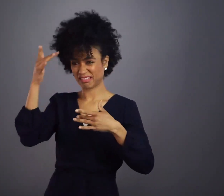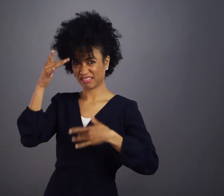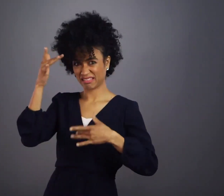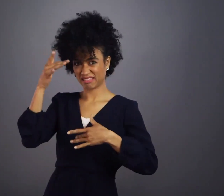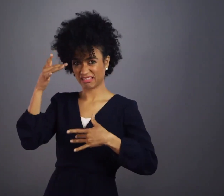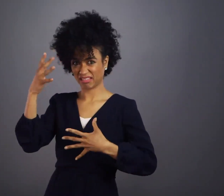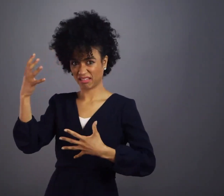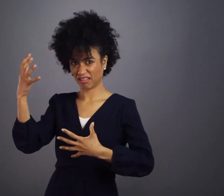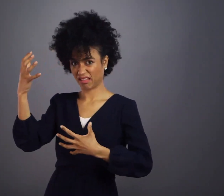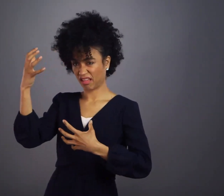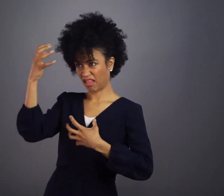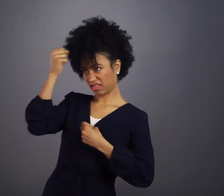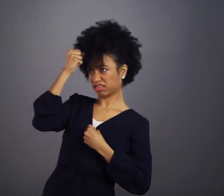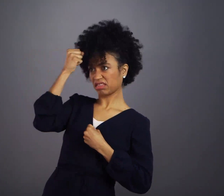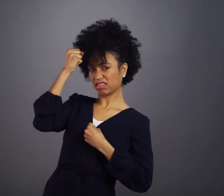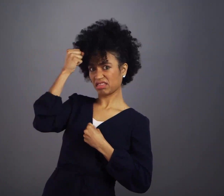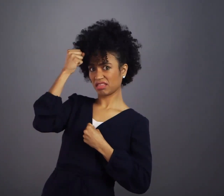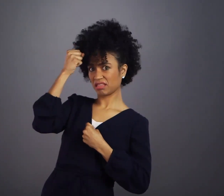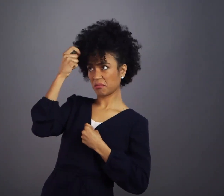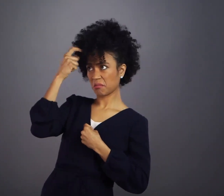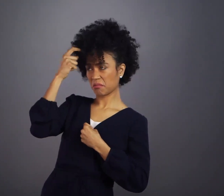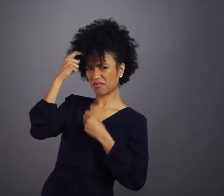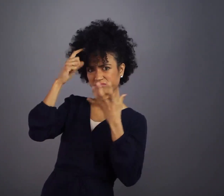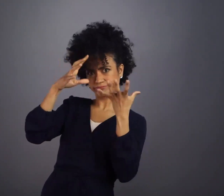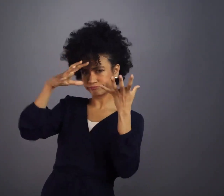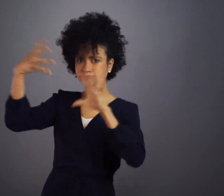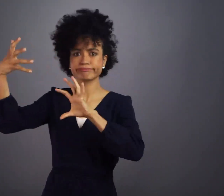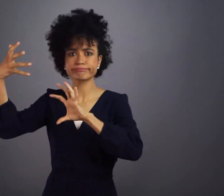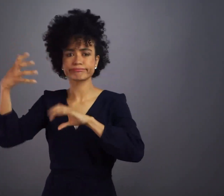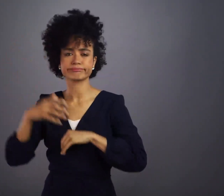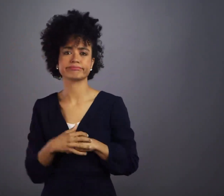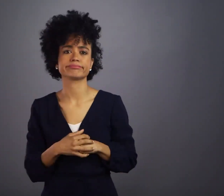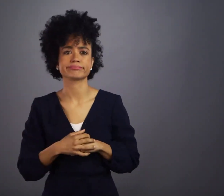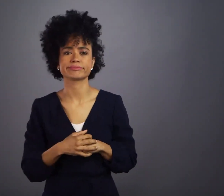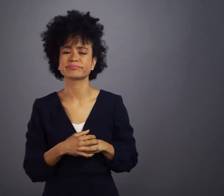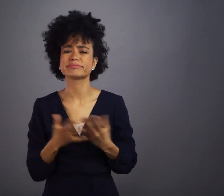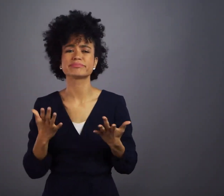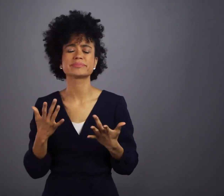Once this malady has a real hold, they are a baffled lot.